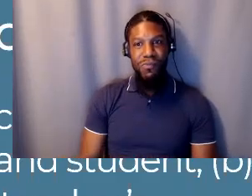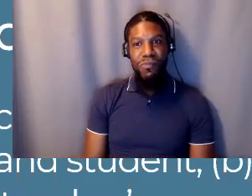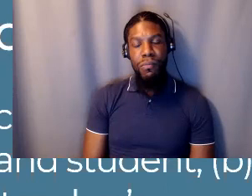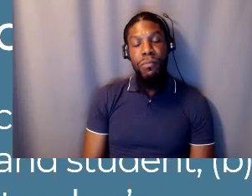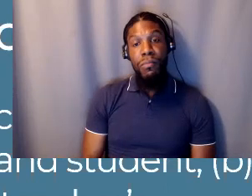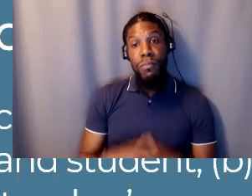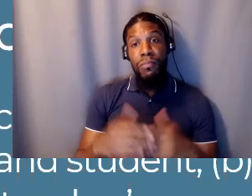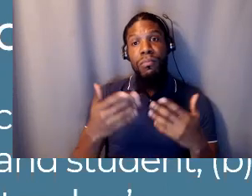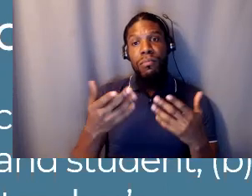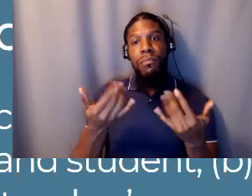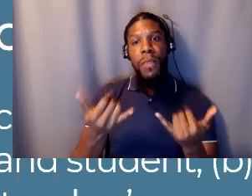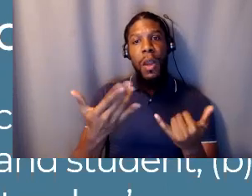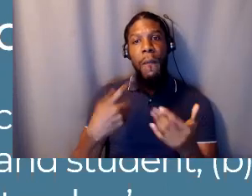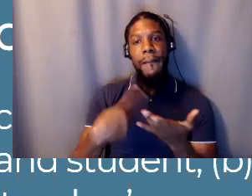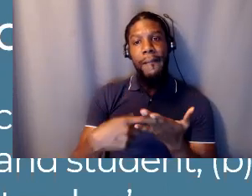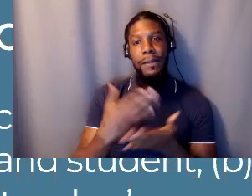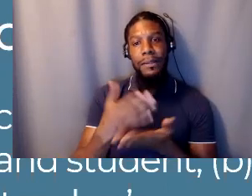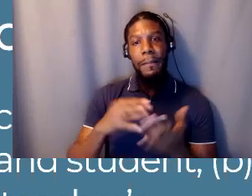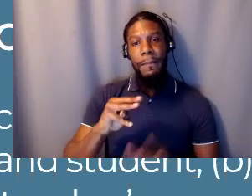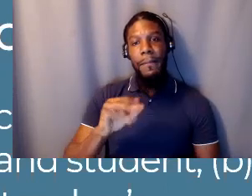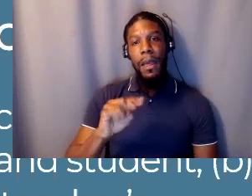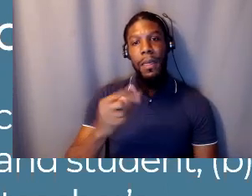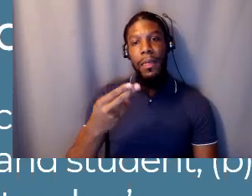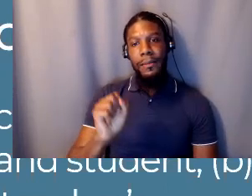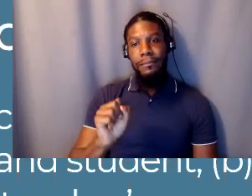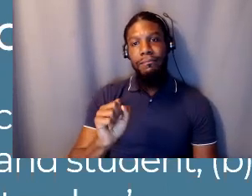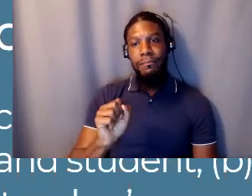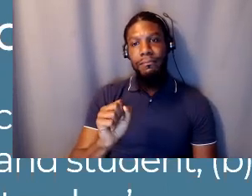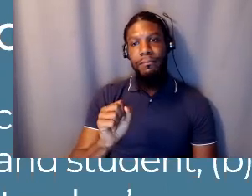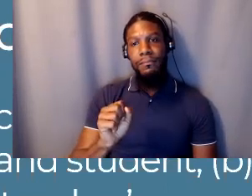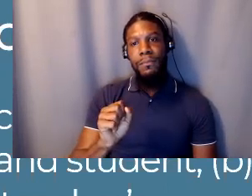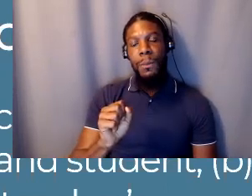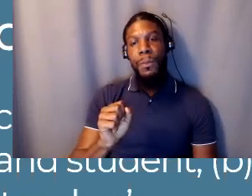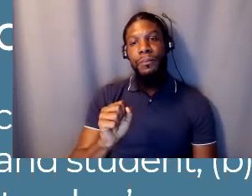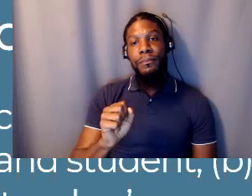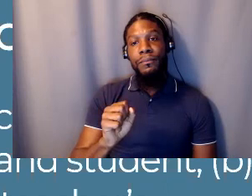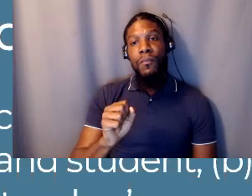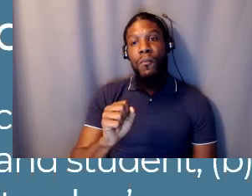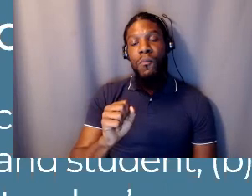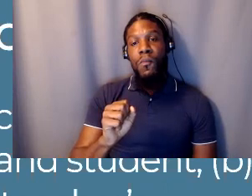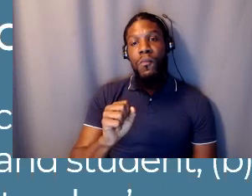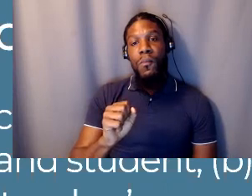The first one, I kind of talked about-- this idea that asynchronous tutoring is just email tutoring.